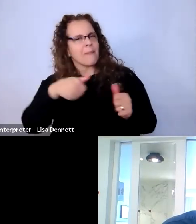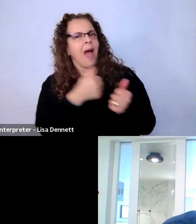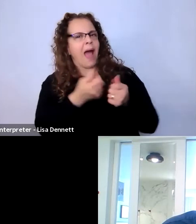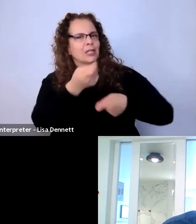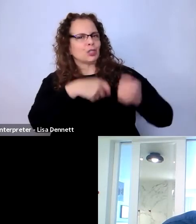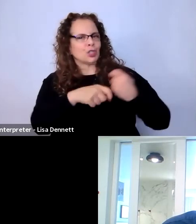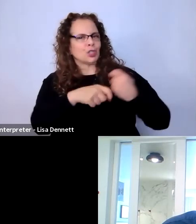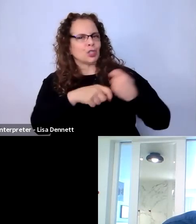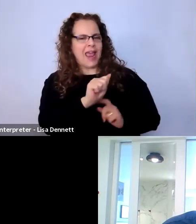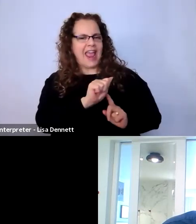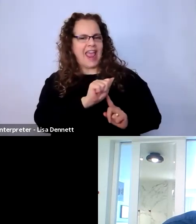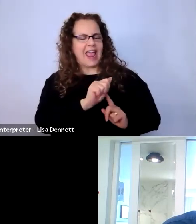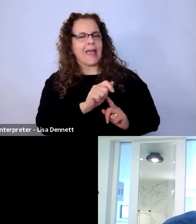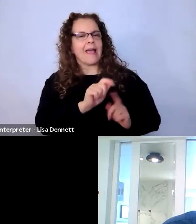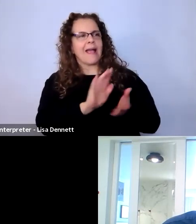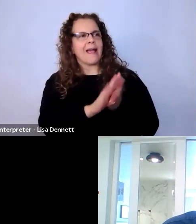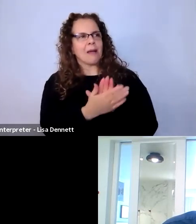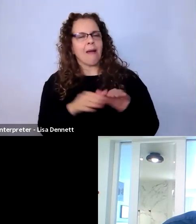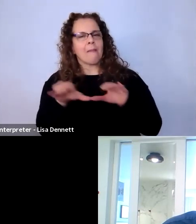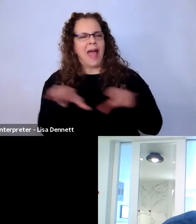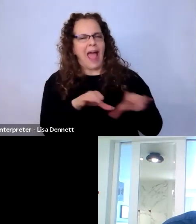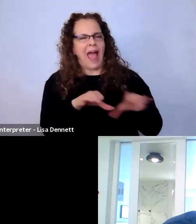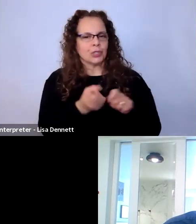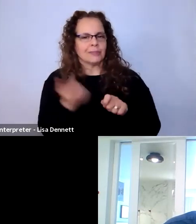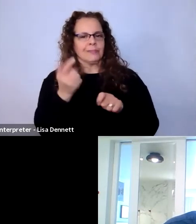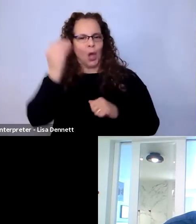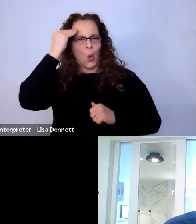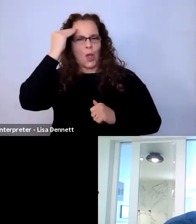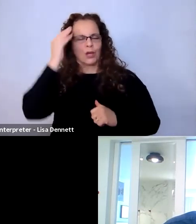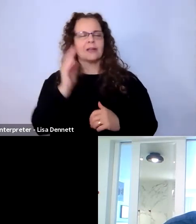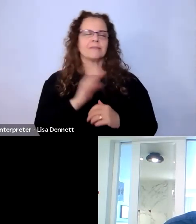we we pretty much get this pretty often where people have have ideas.